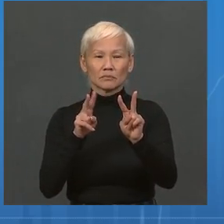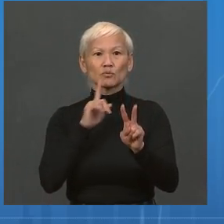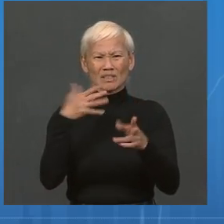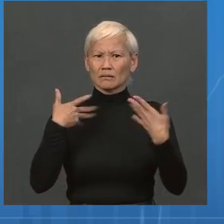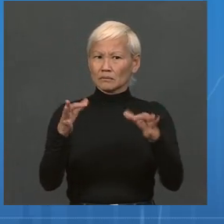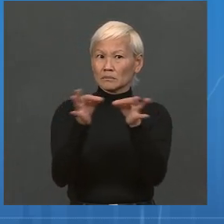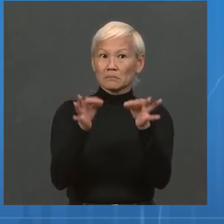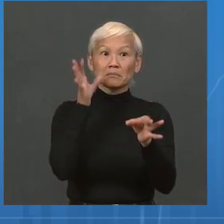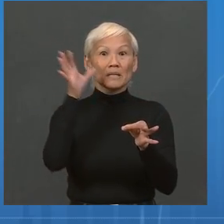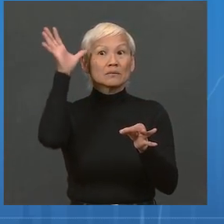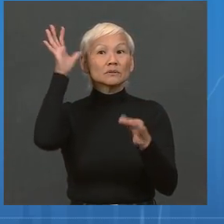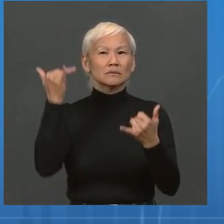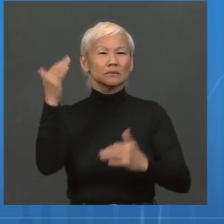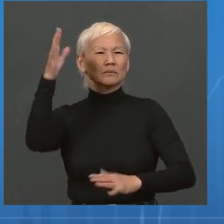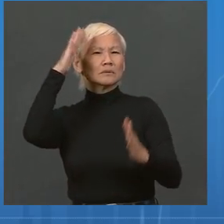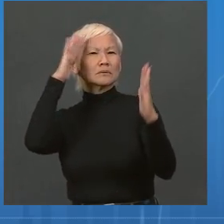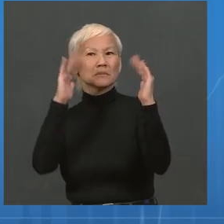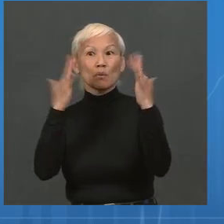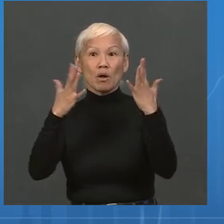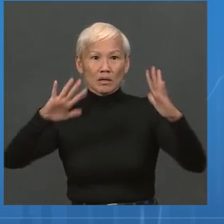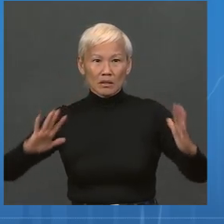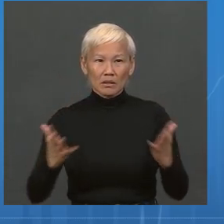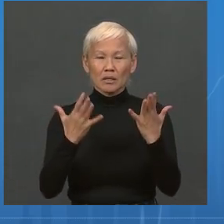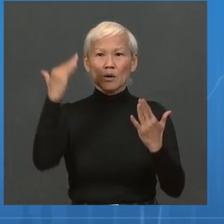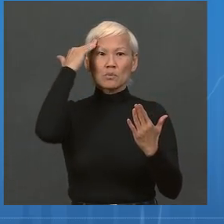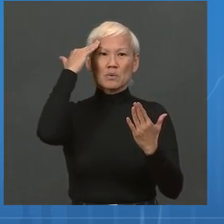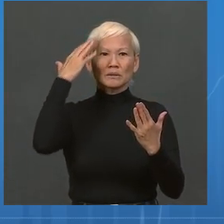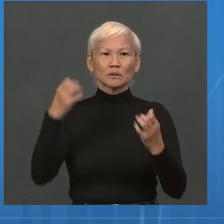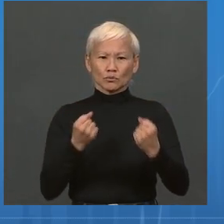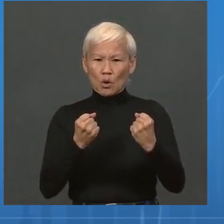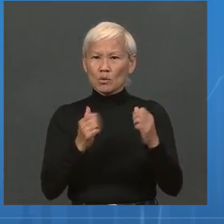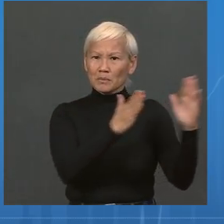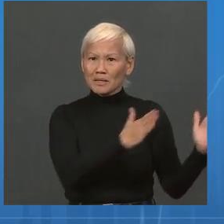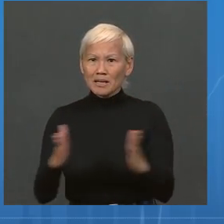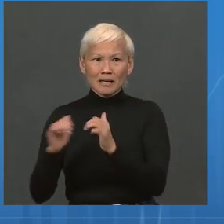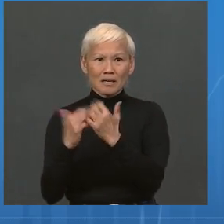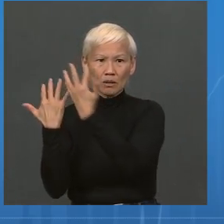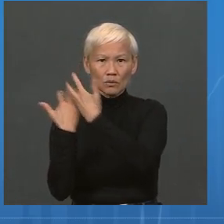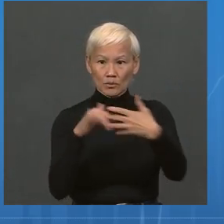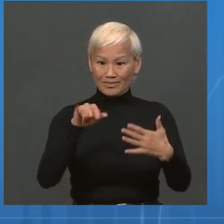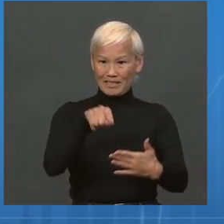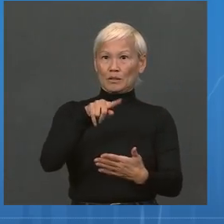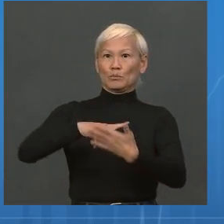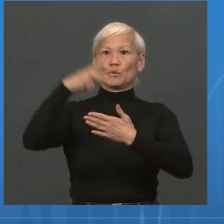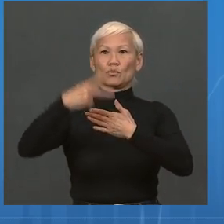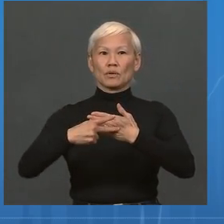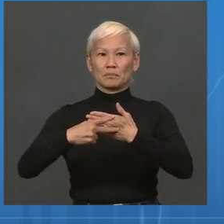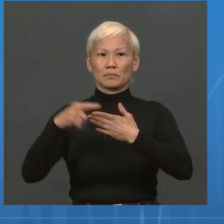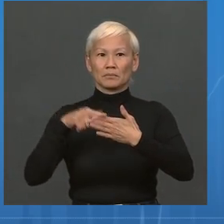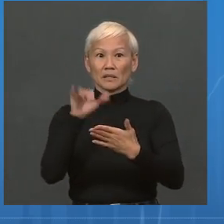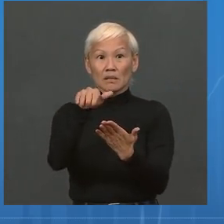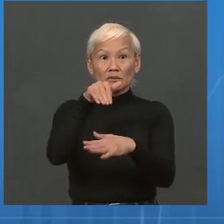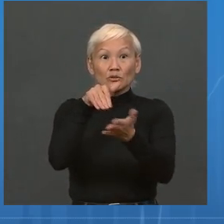as we ramp up to full strength. Pediatricians, family doctors, pharmacies, community health centers,